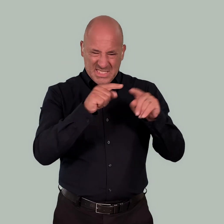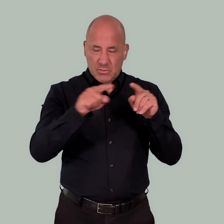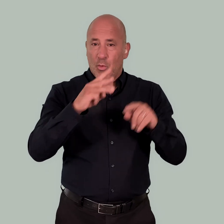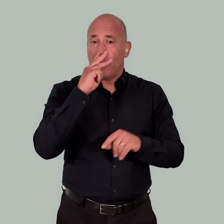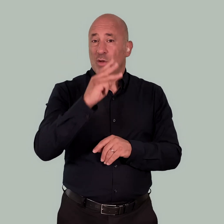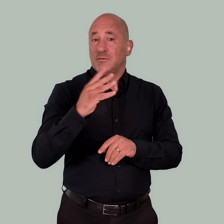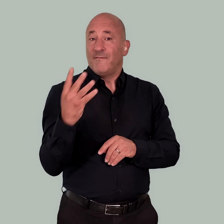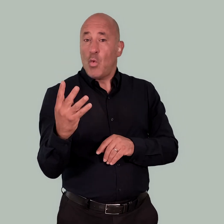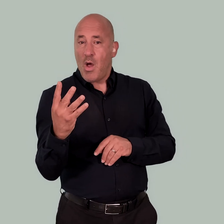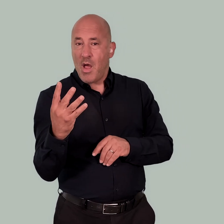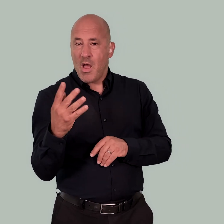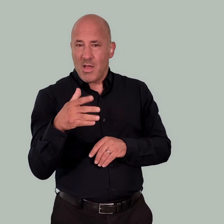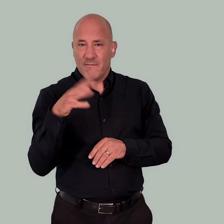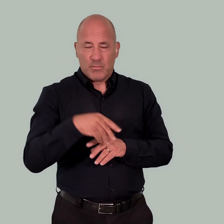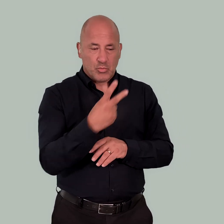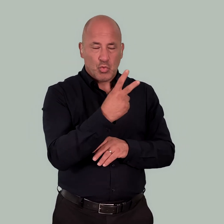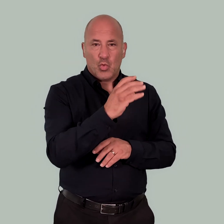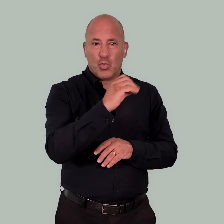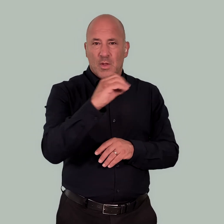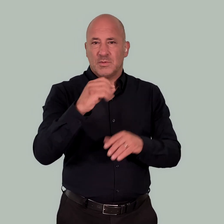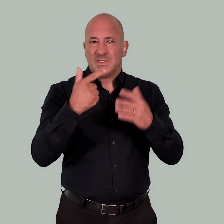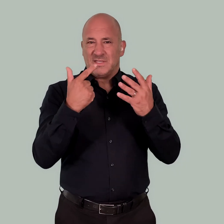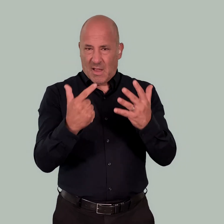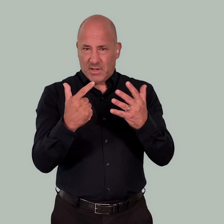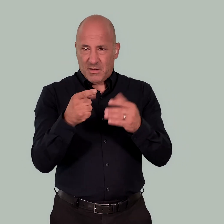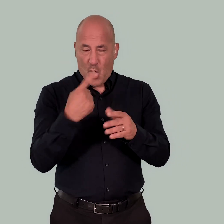among 16- to 34-year-olds fell between 2007